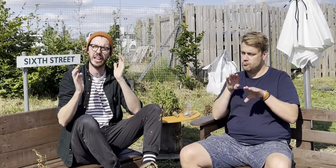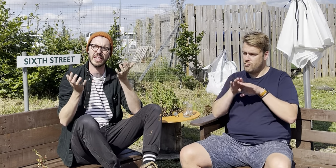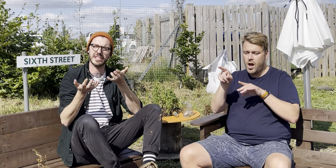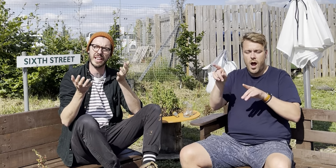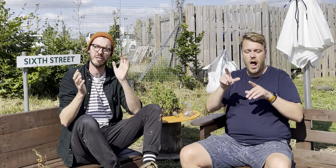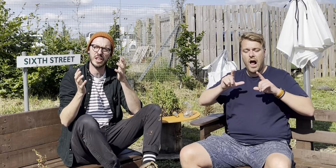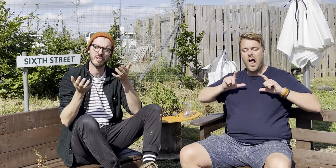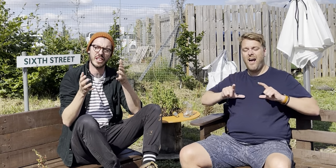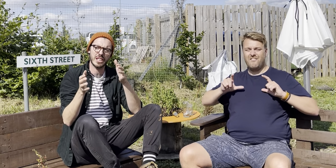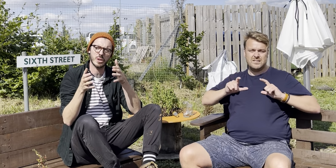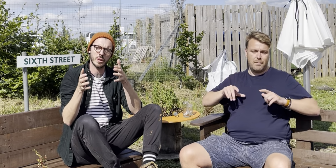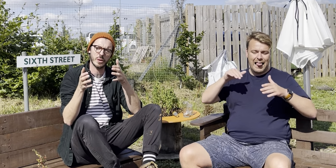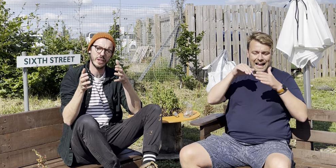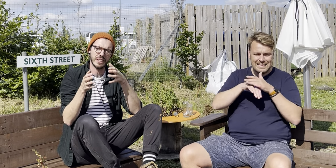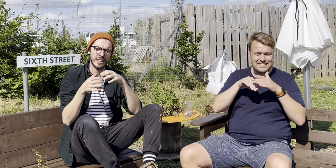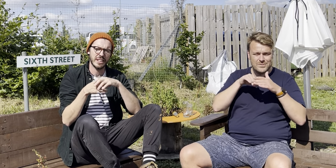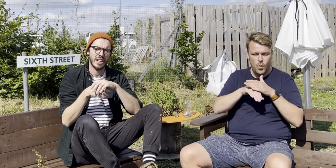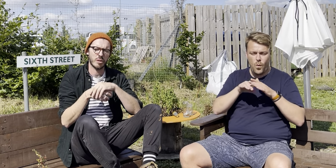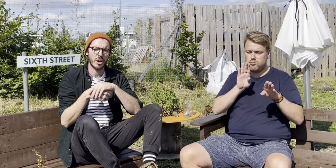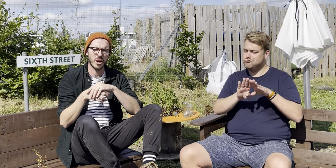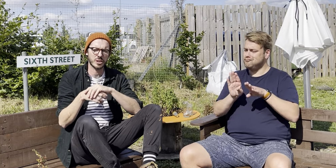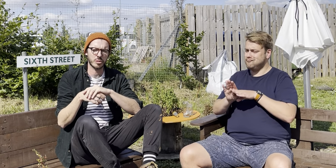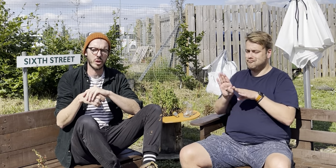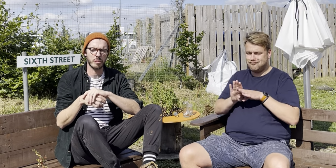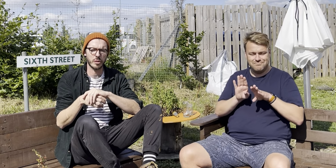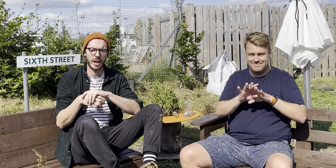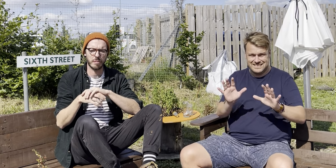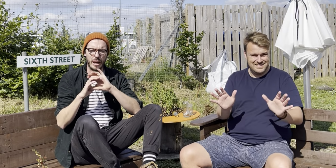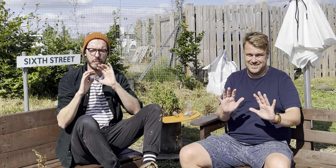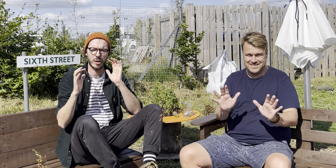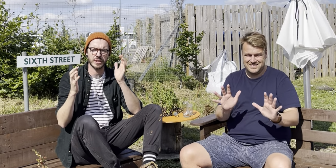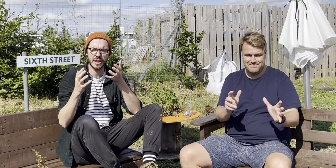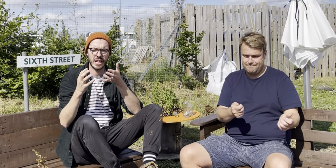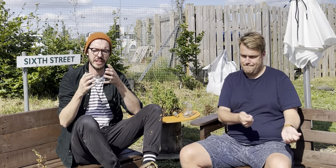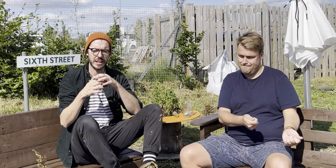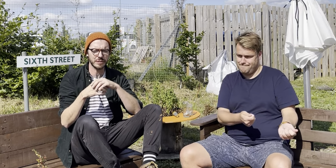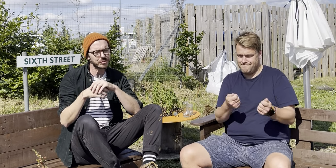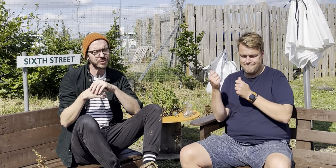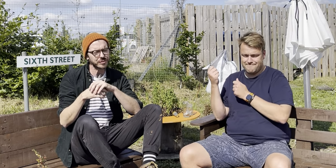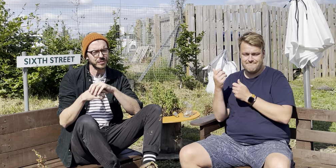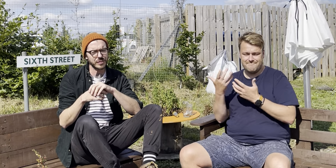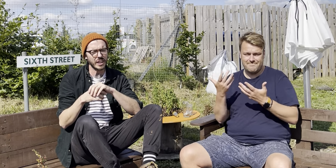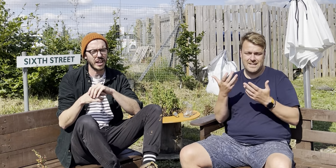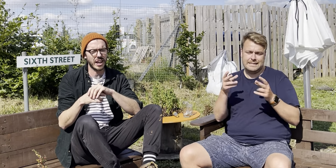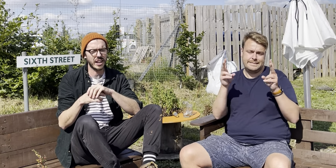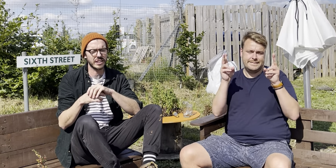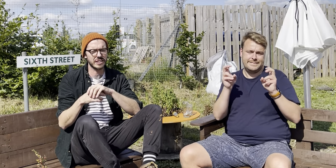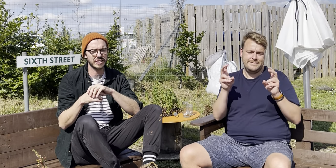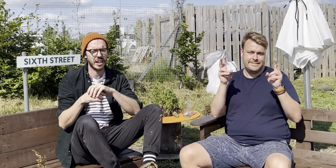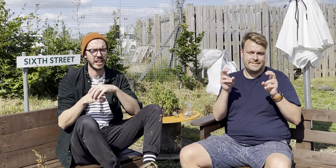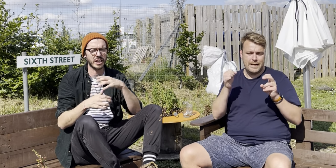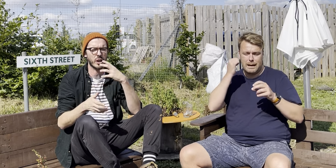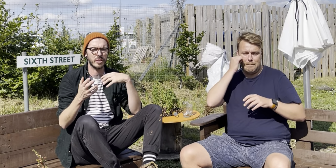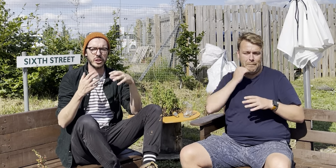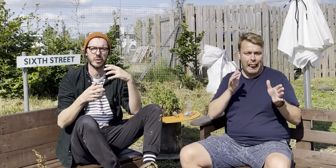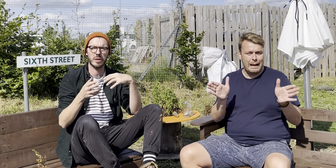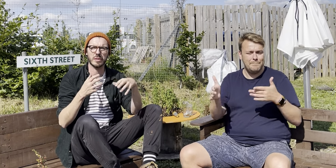that safety of the indoor uh rehearsal room or that black box theater and i encourage a group